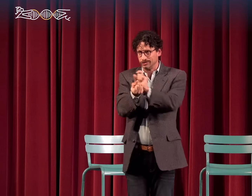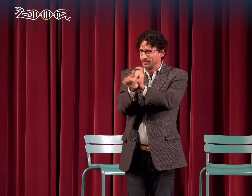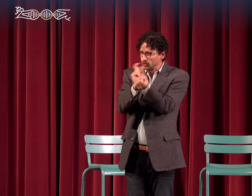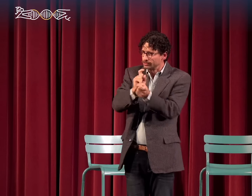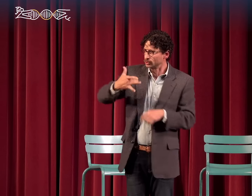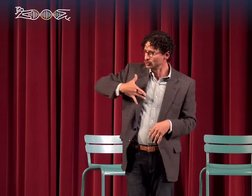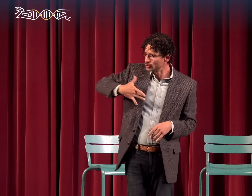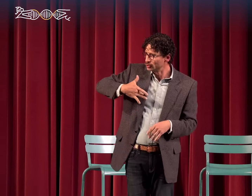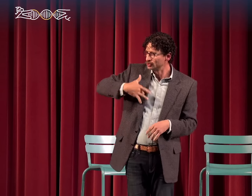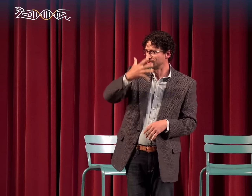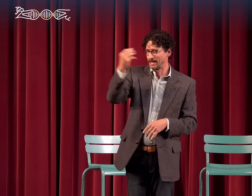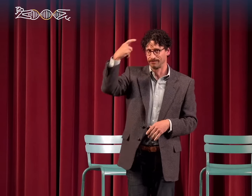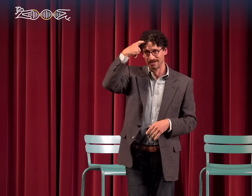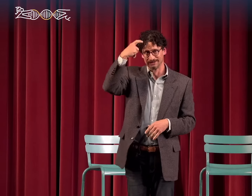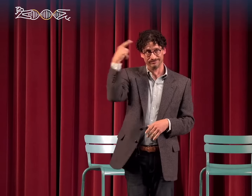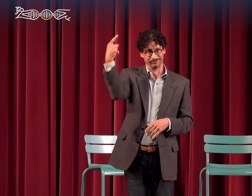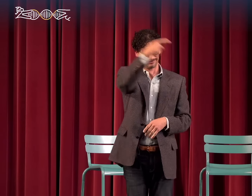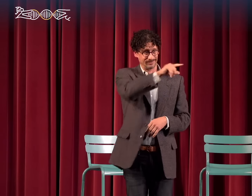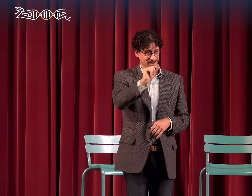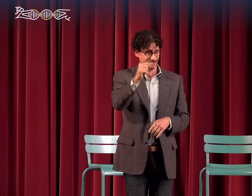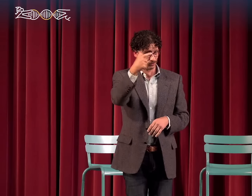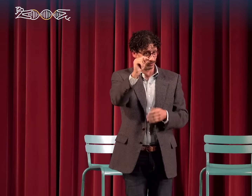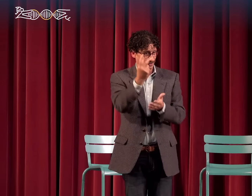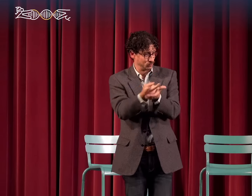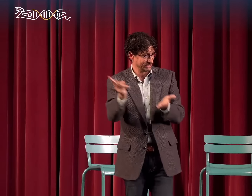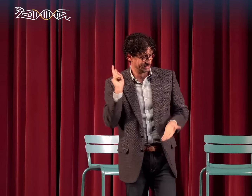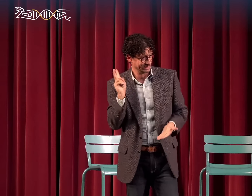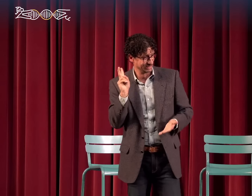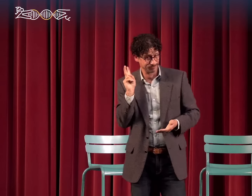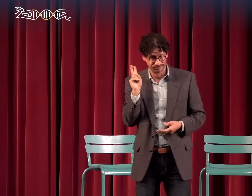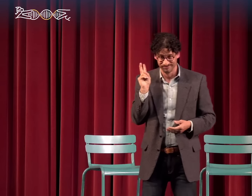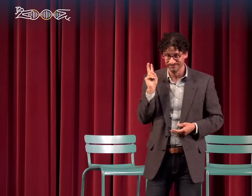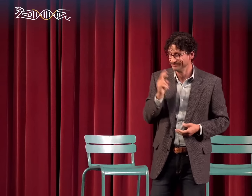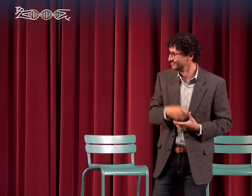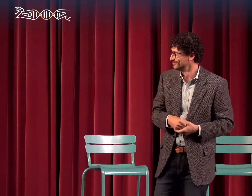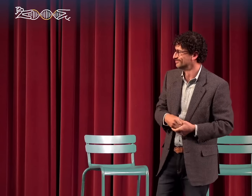Gallaudet debate team changes hearts, how we did it two weeks ago.